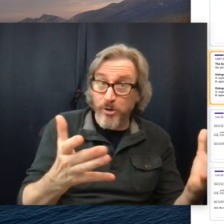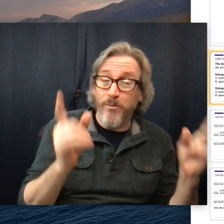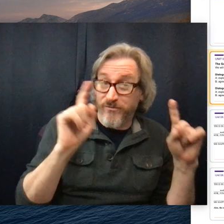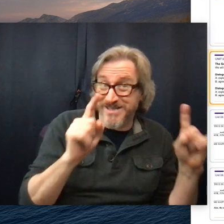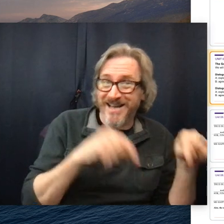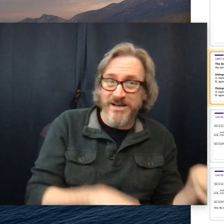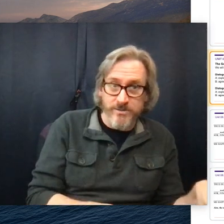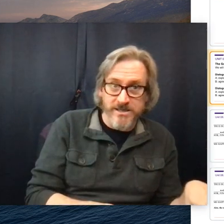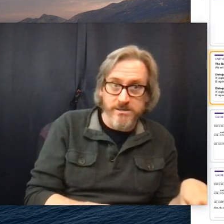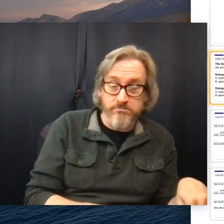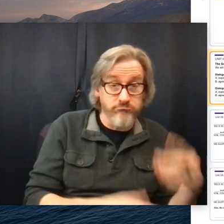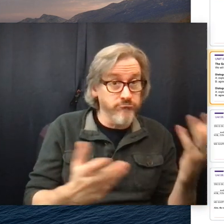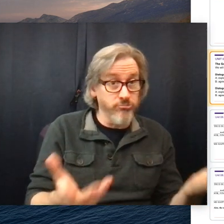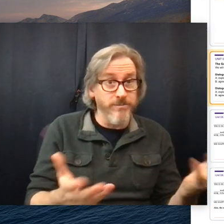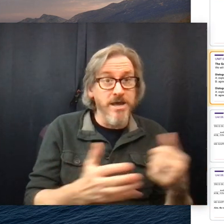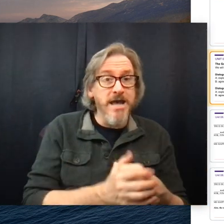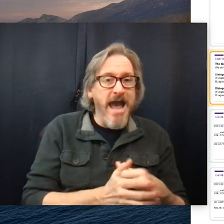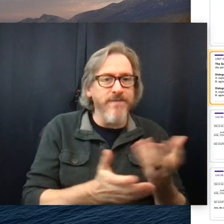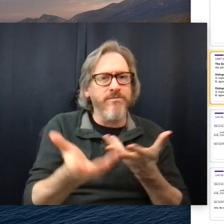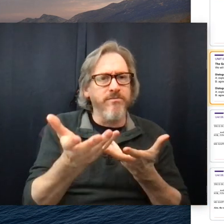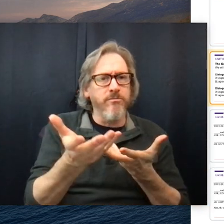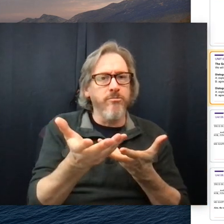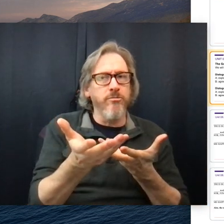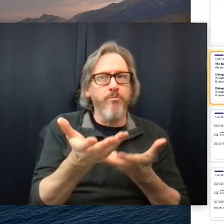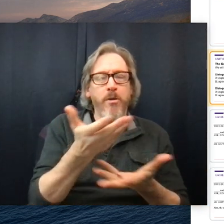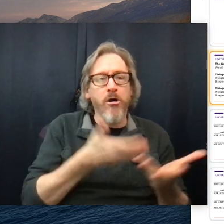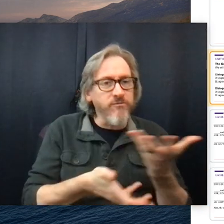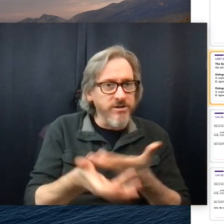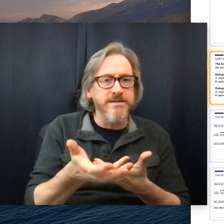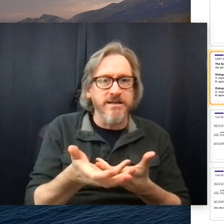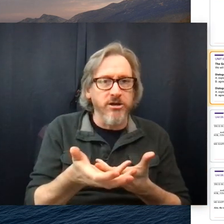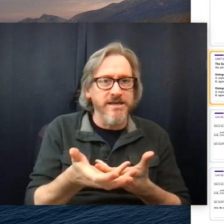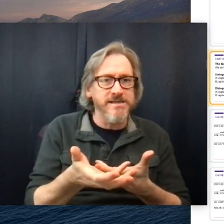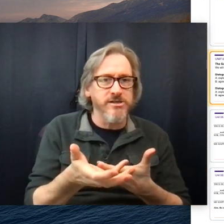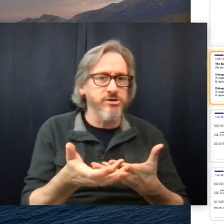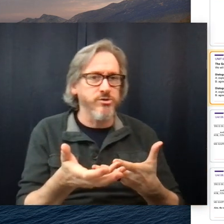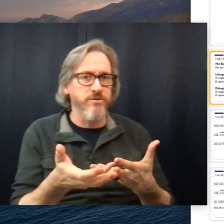you but first I got to do this right and part of what that dialogue is is there's a sort of